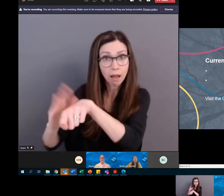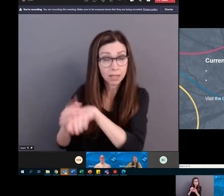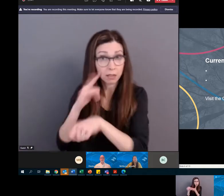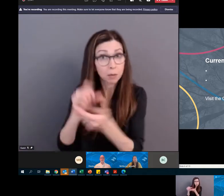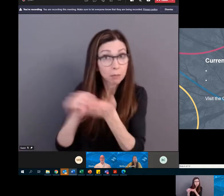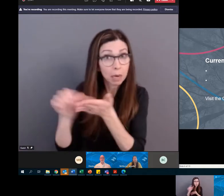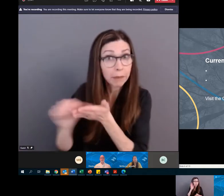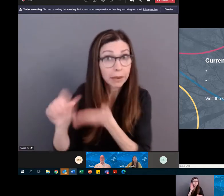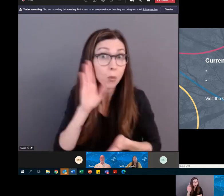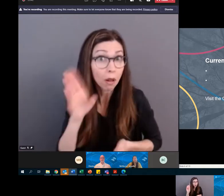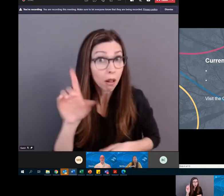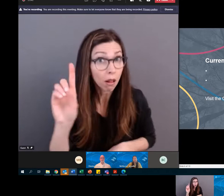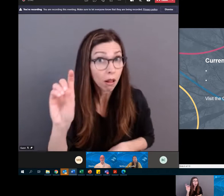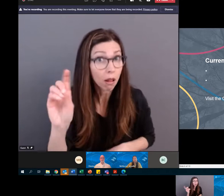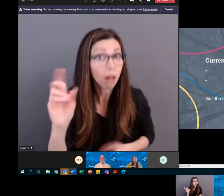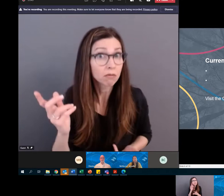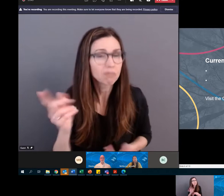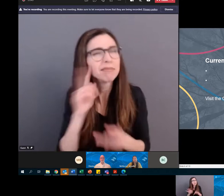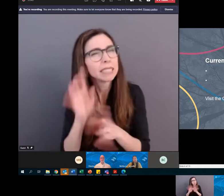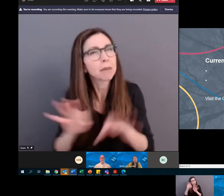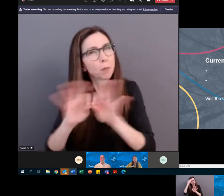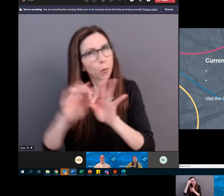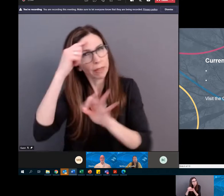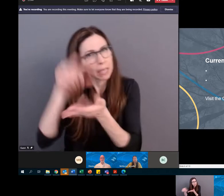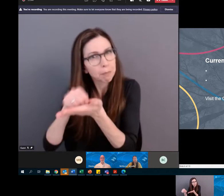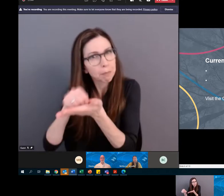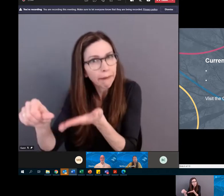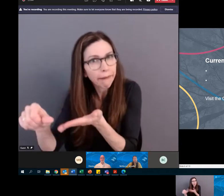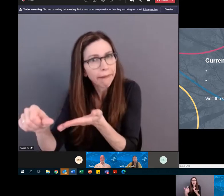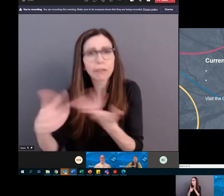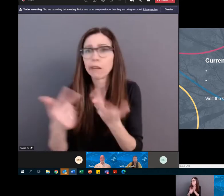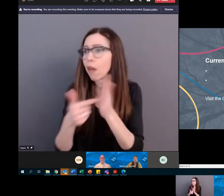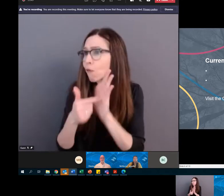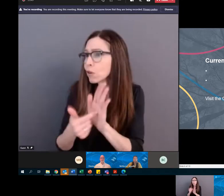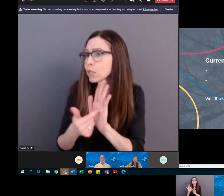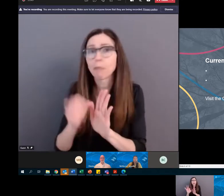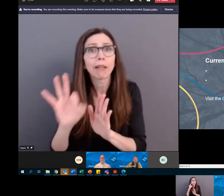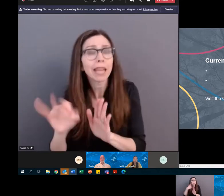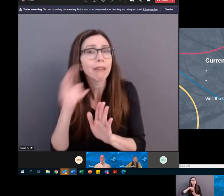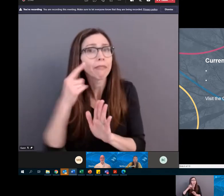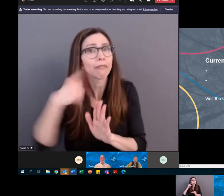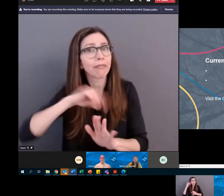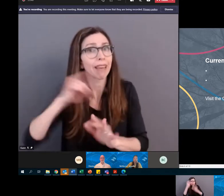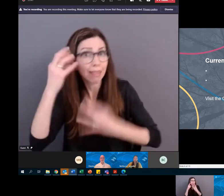involving or touching on any traditional knowledge, linguistic or cultural